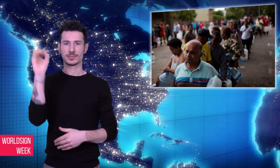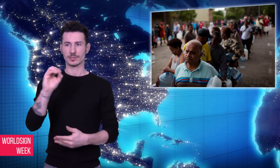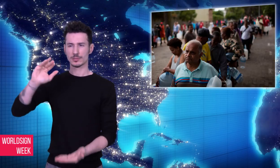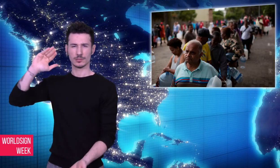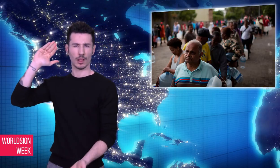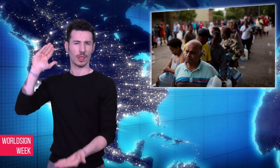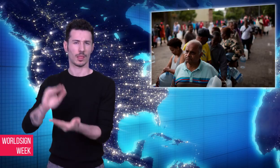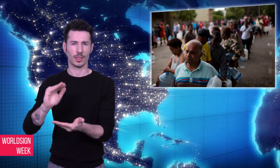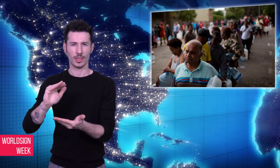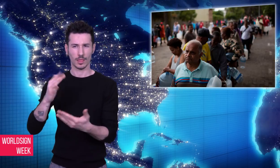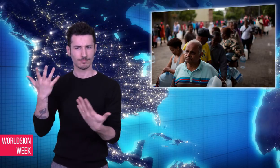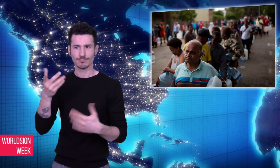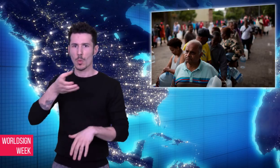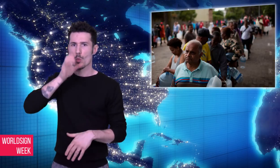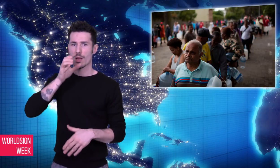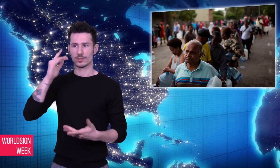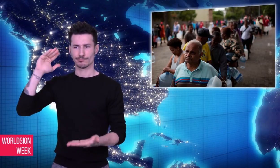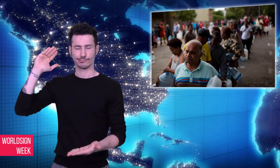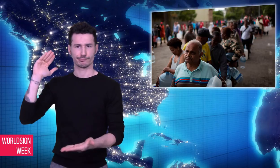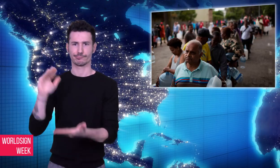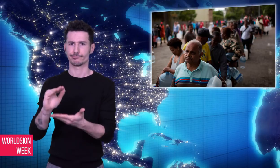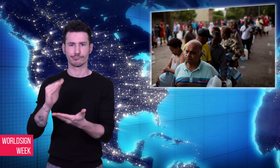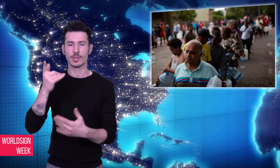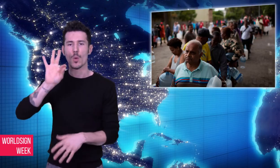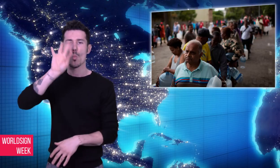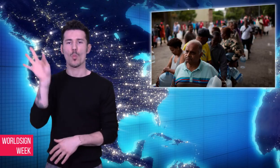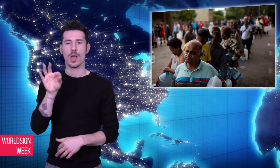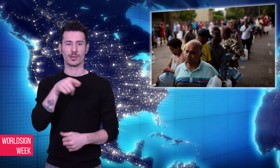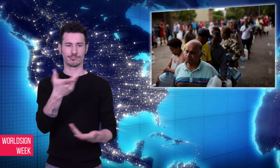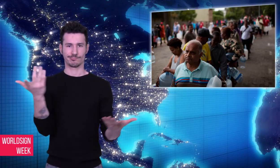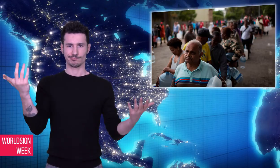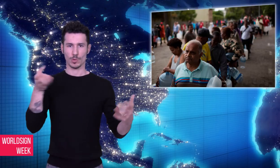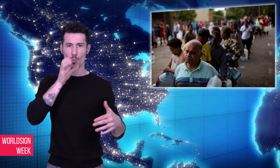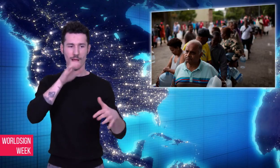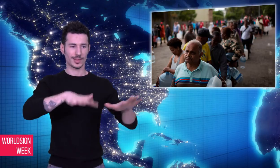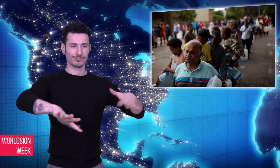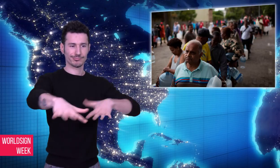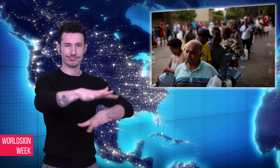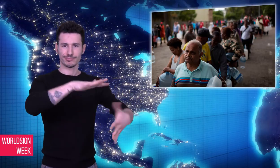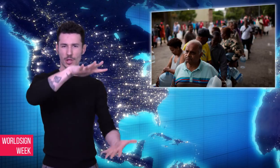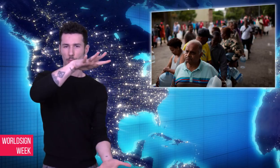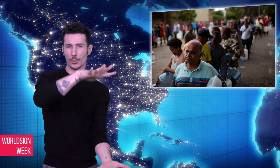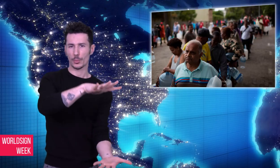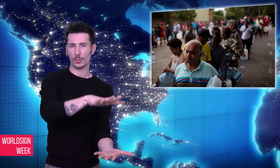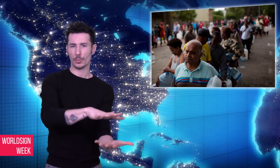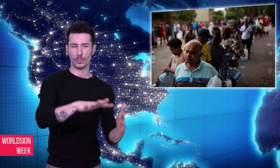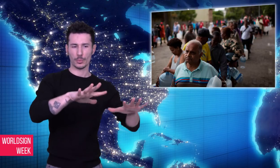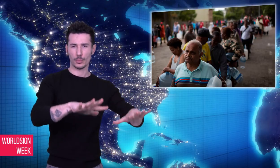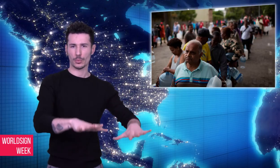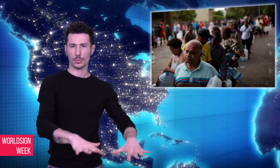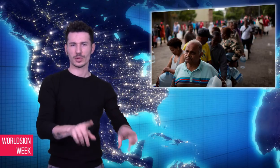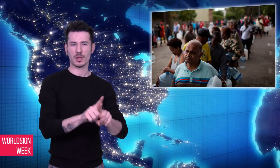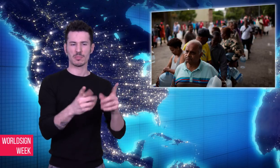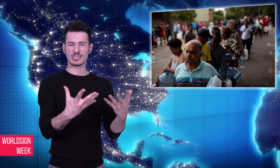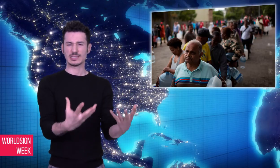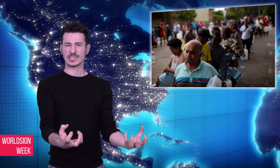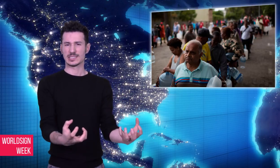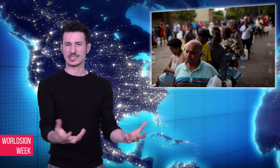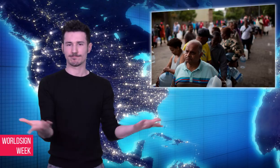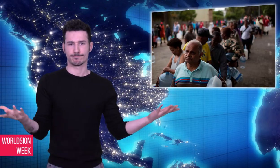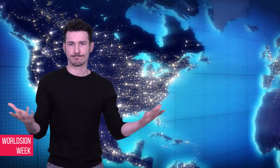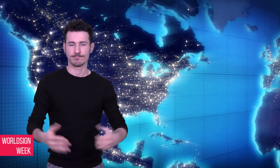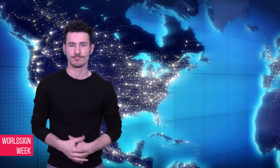due to the drought.